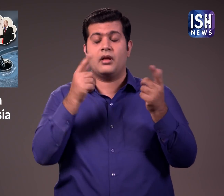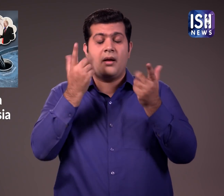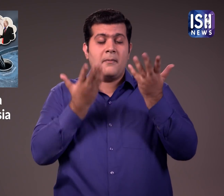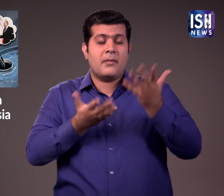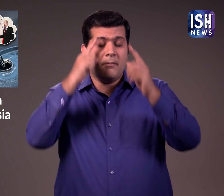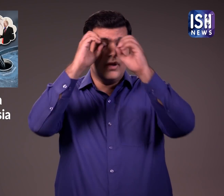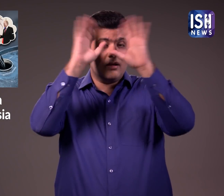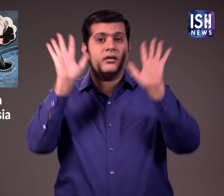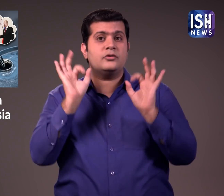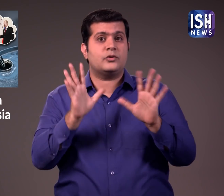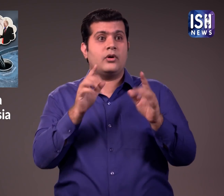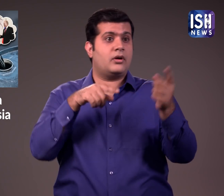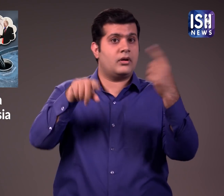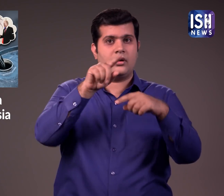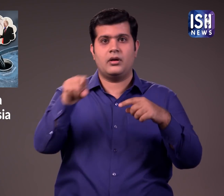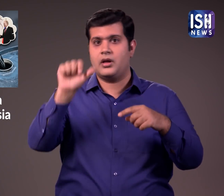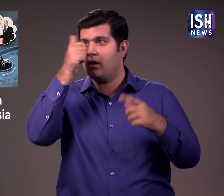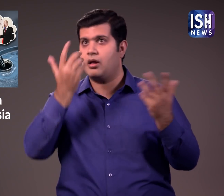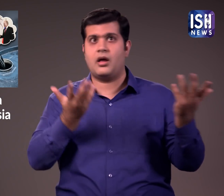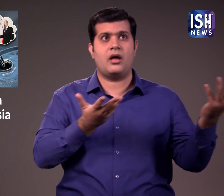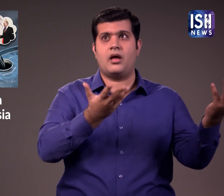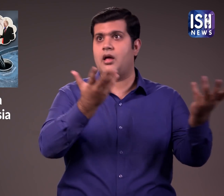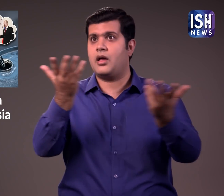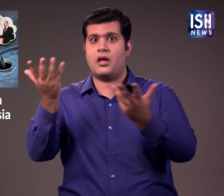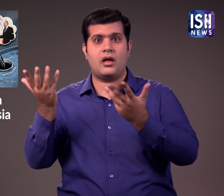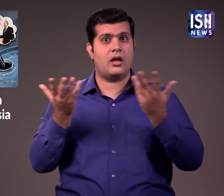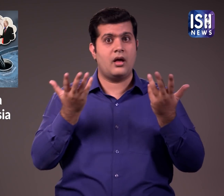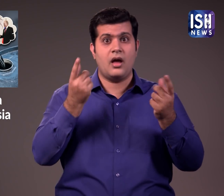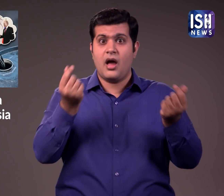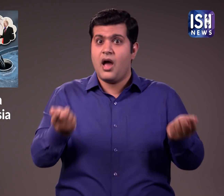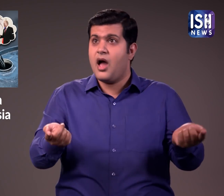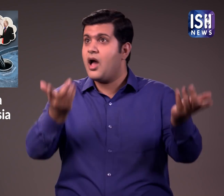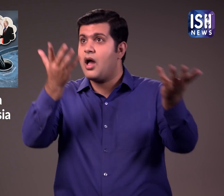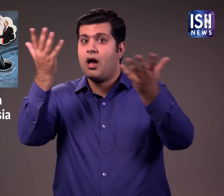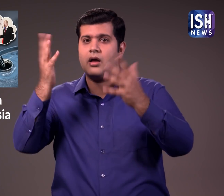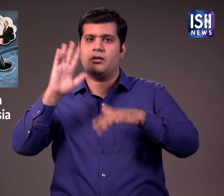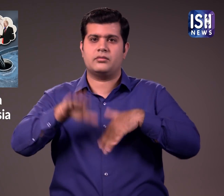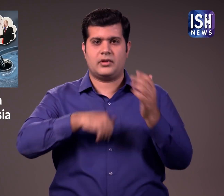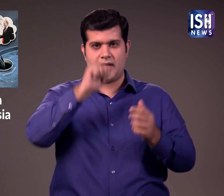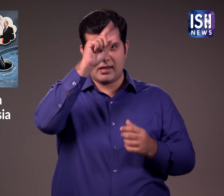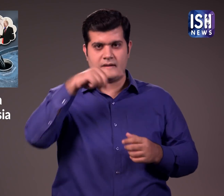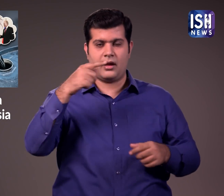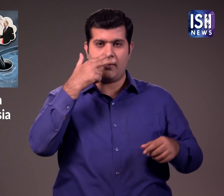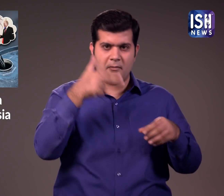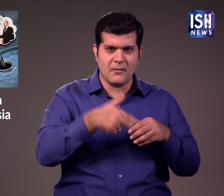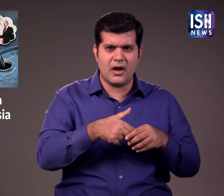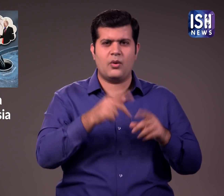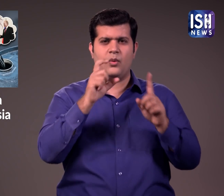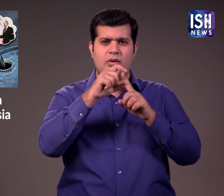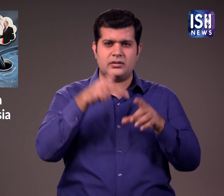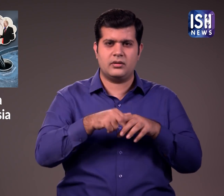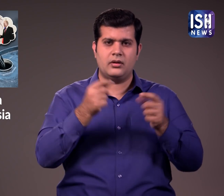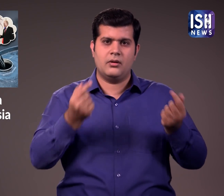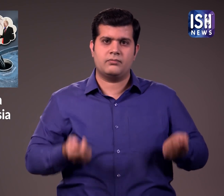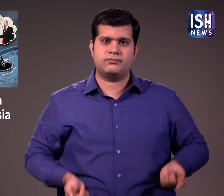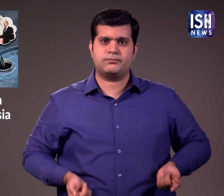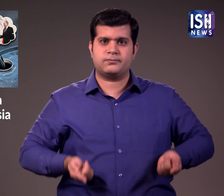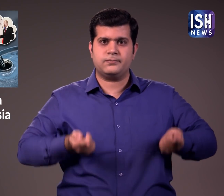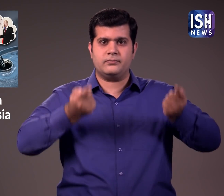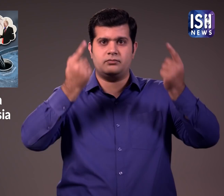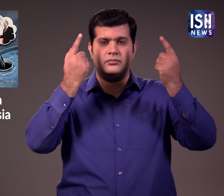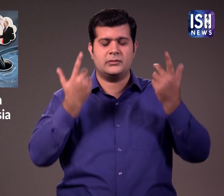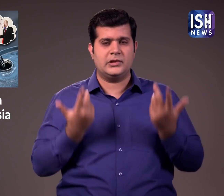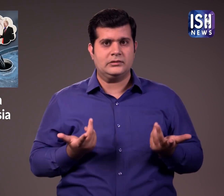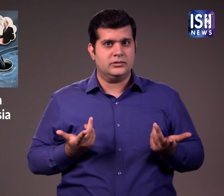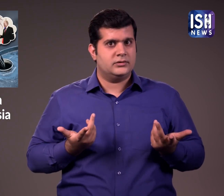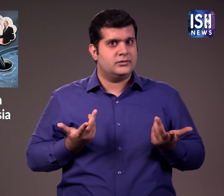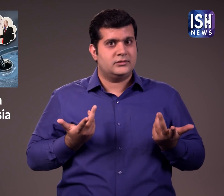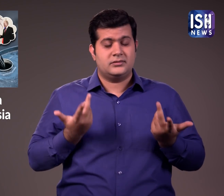In a hypothetical situation this could be huge dilemma for India and lead to petrol and disel prices to increase.